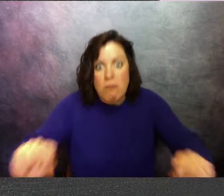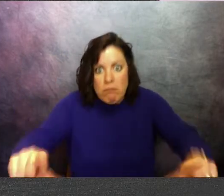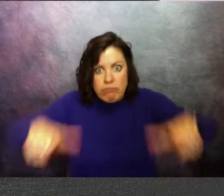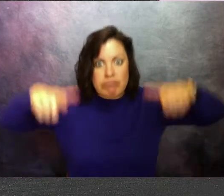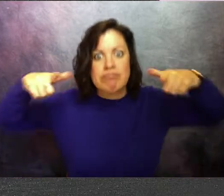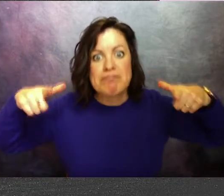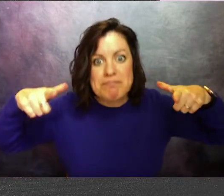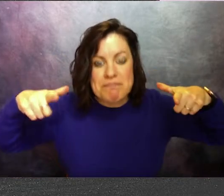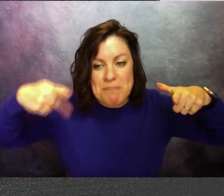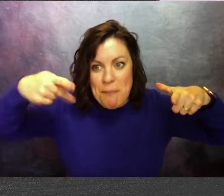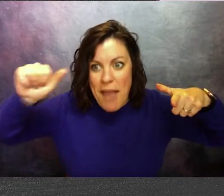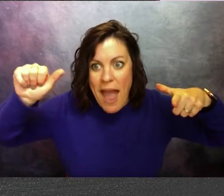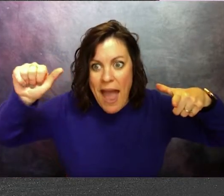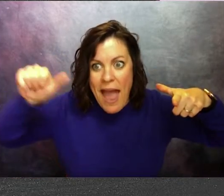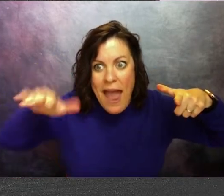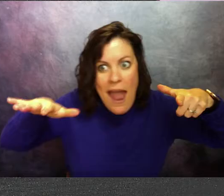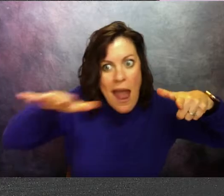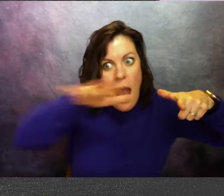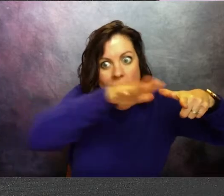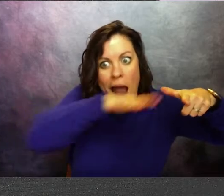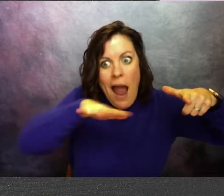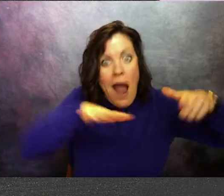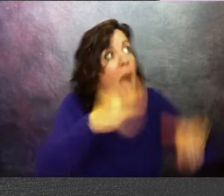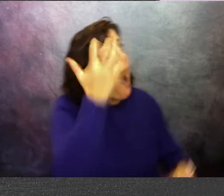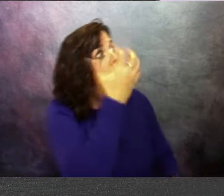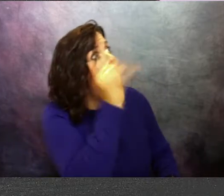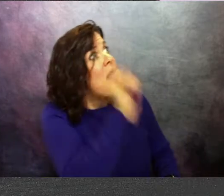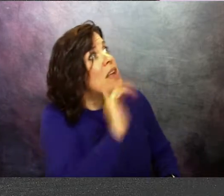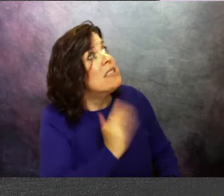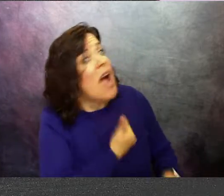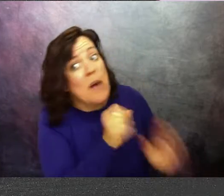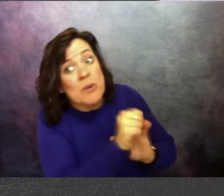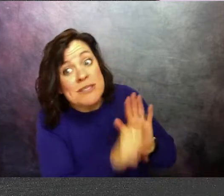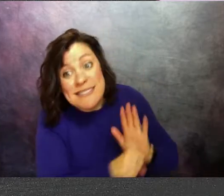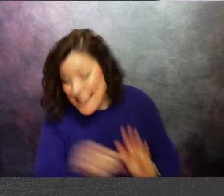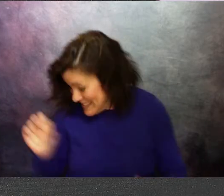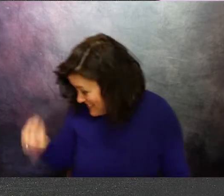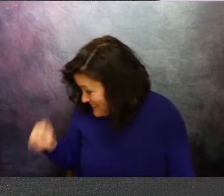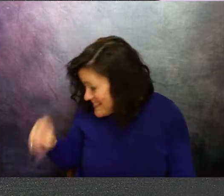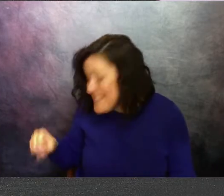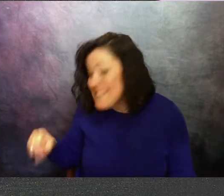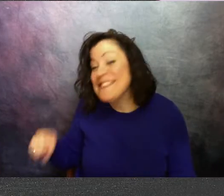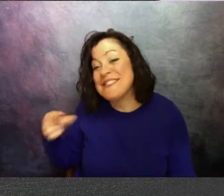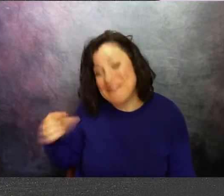There's Pennsylvania. - Oh, it's our state. Our state Pennsylvania. - That's right.